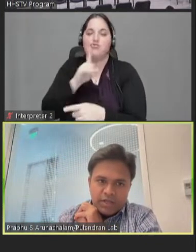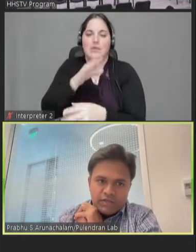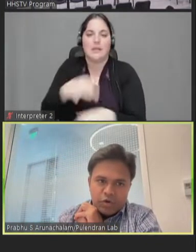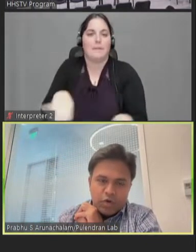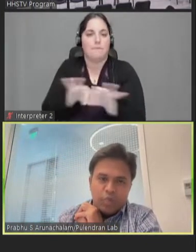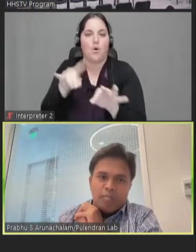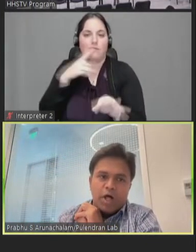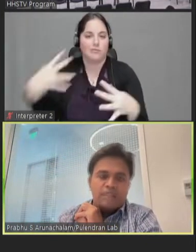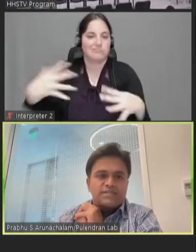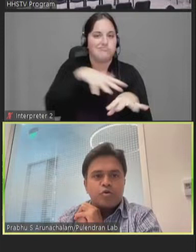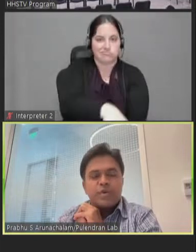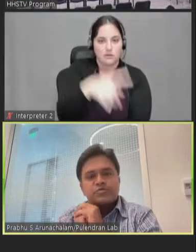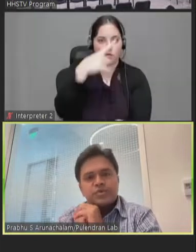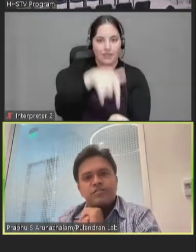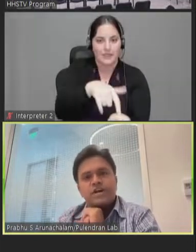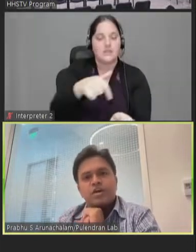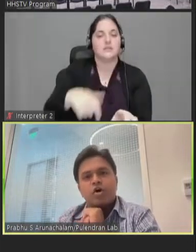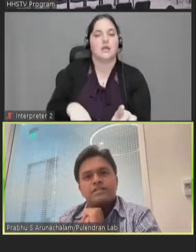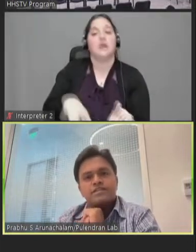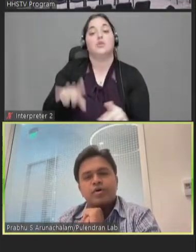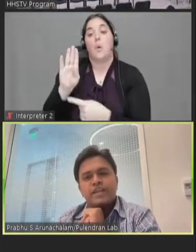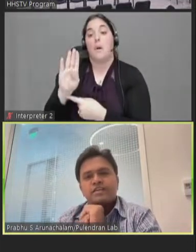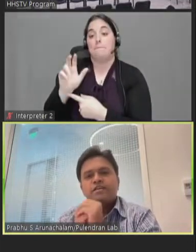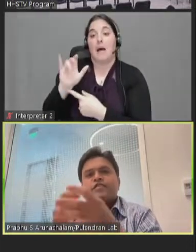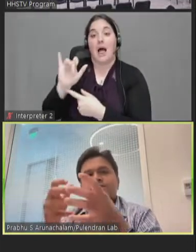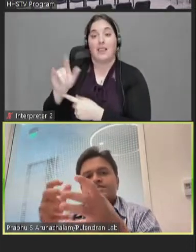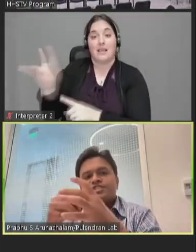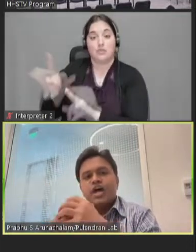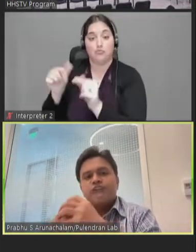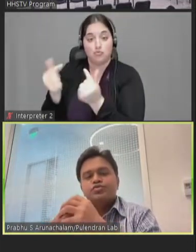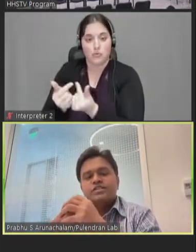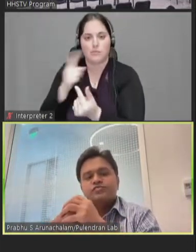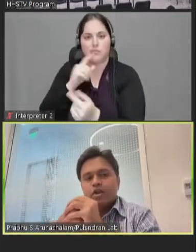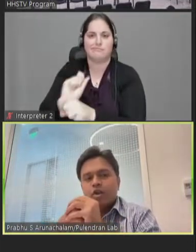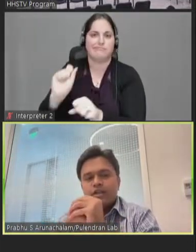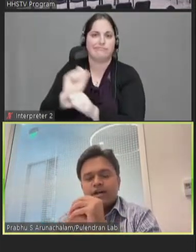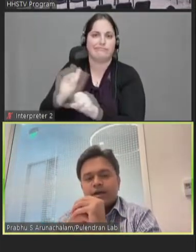So, Bali's group has been working on this to identify such adjuvants for a long time.